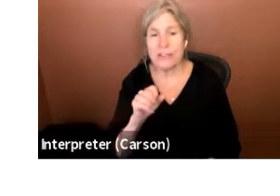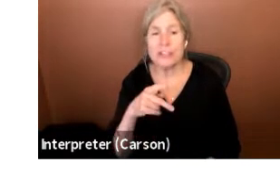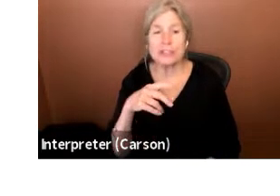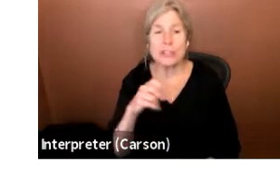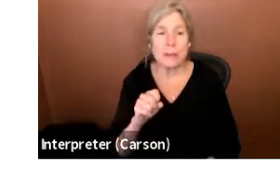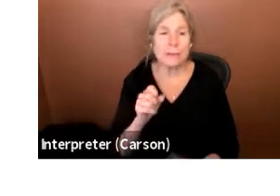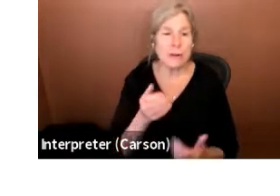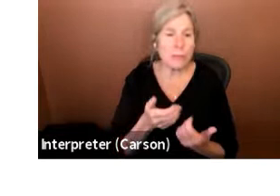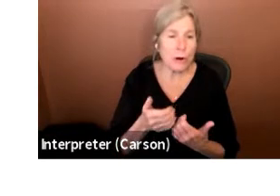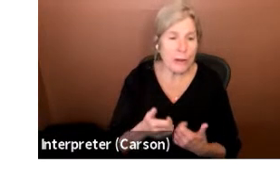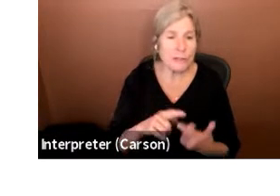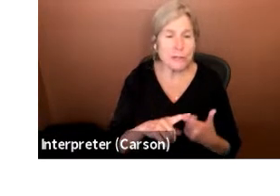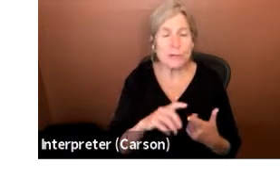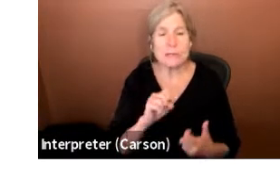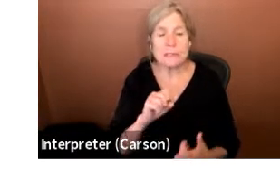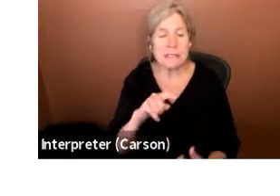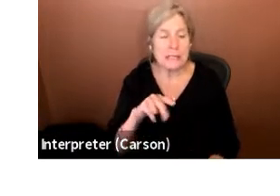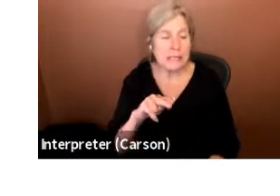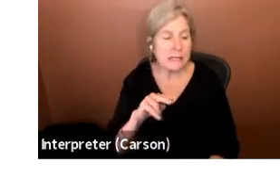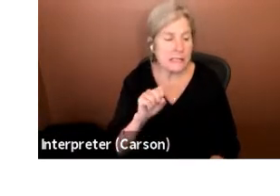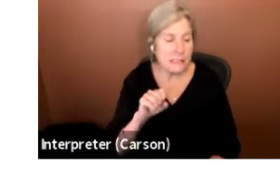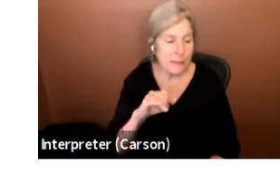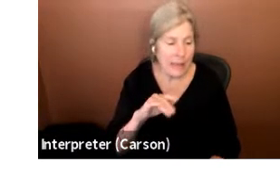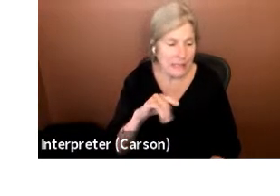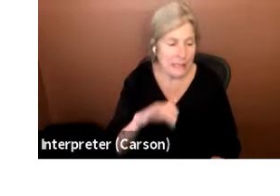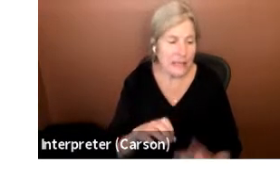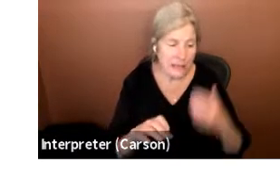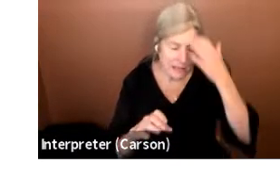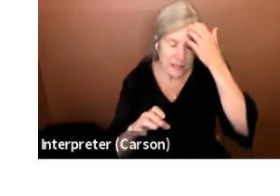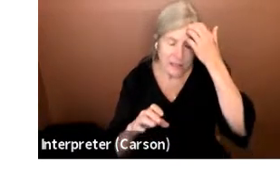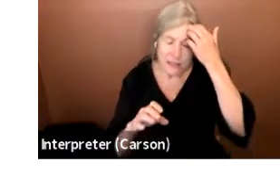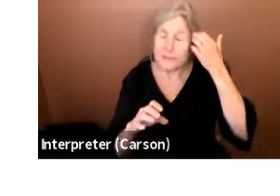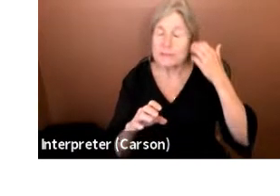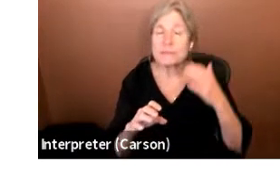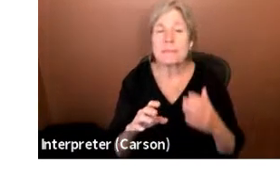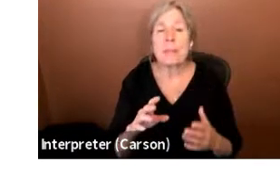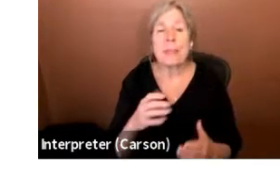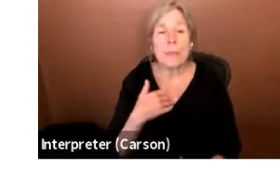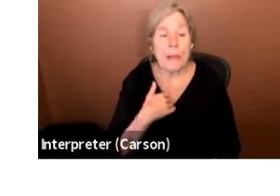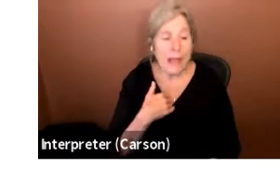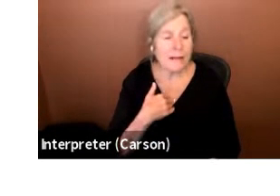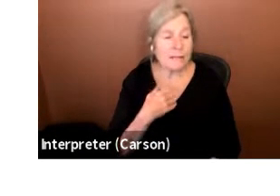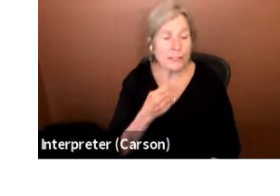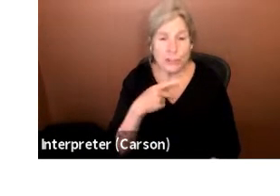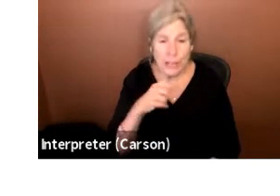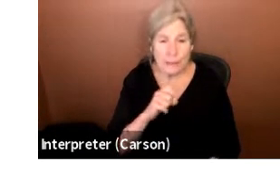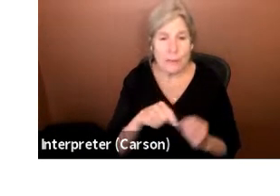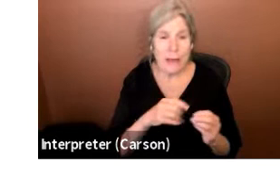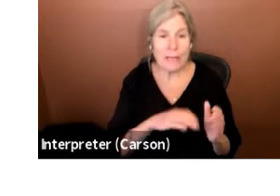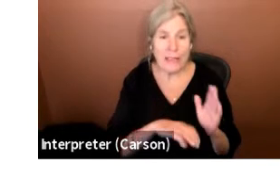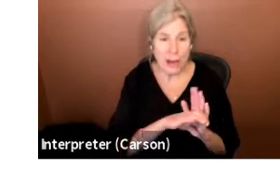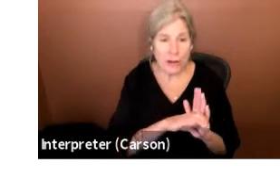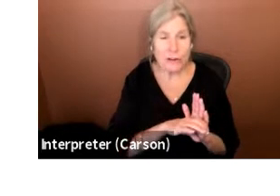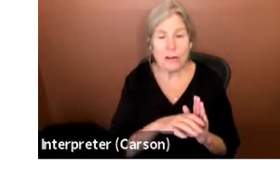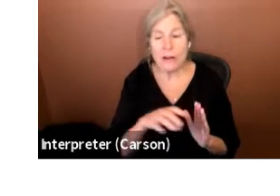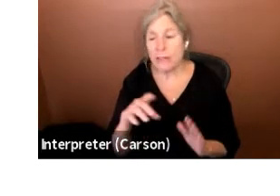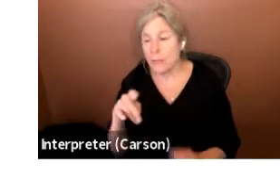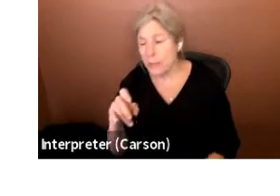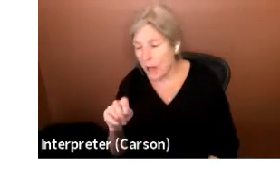semantic categories. We have shapes about the characters or the plot. Shapes about their feelings,